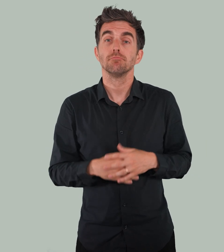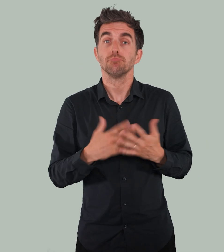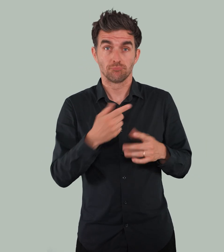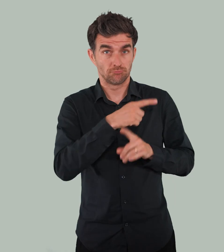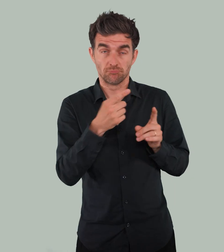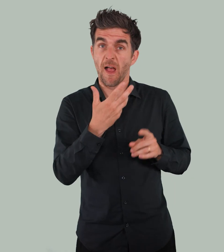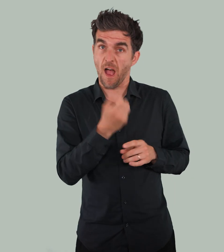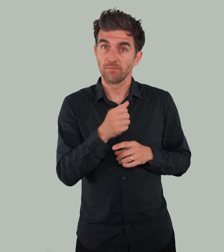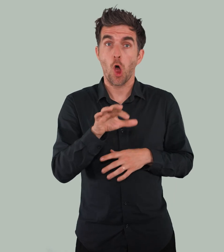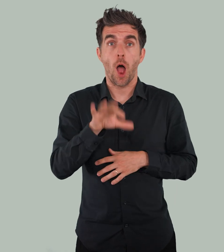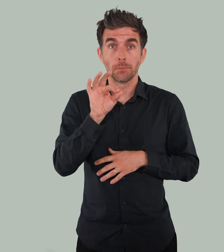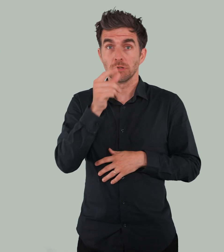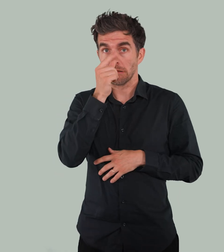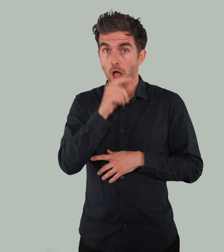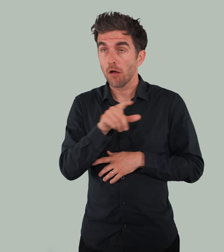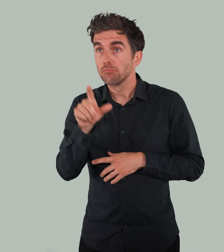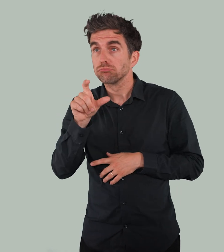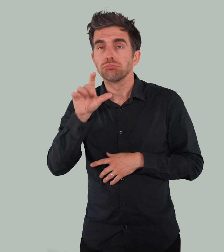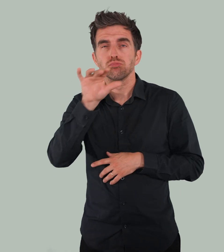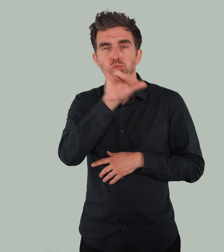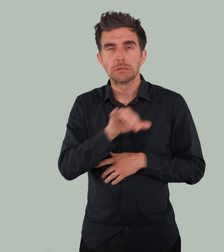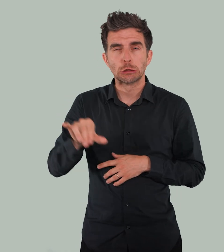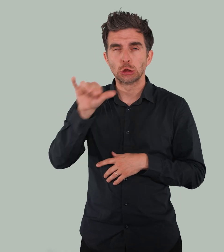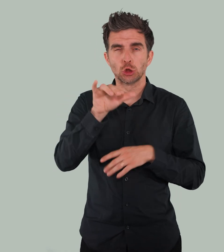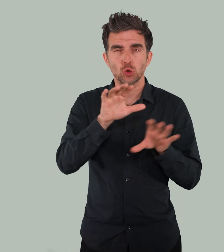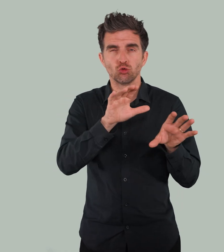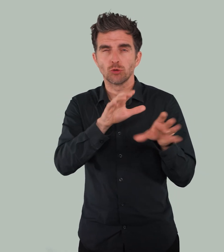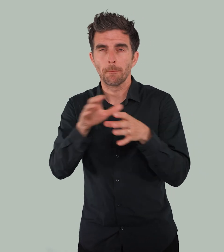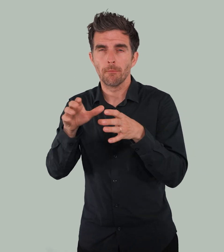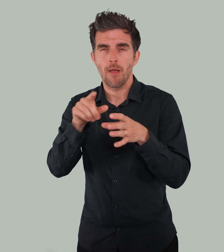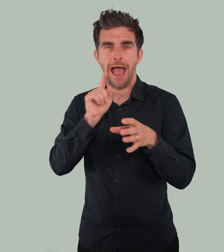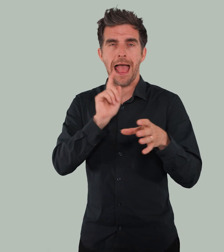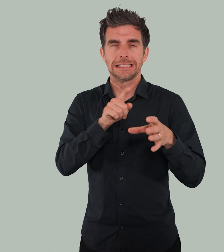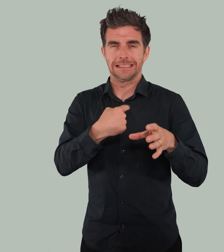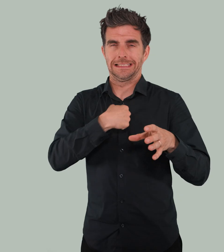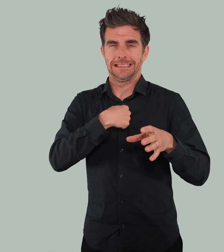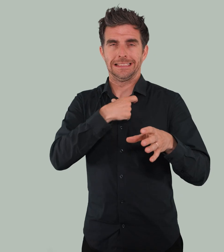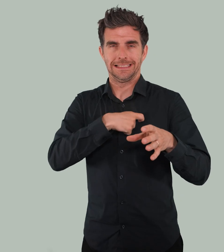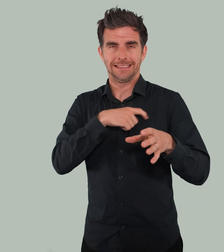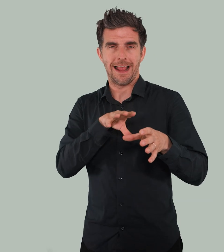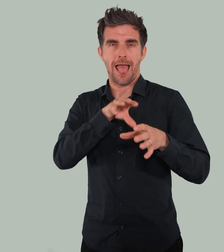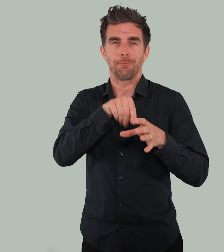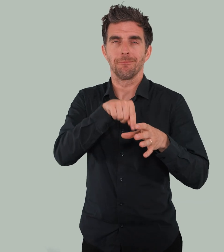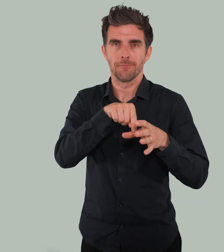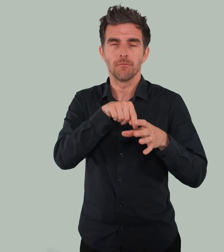While respondents had the option to indicate which broad group they identified with,